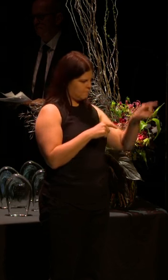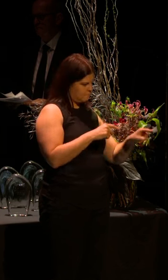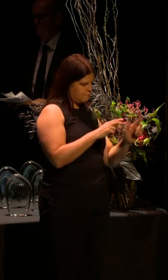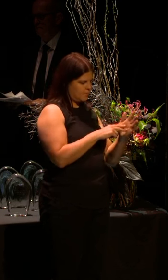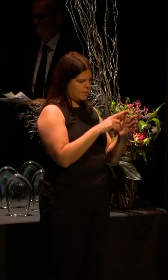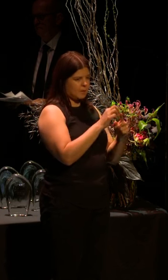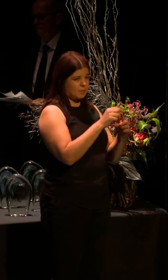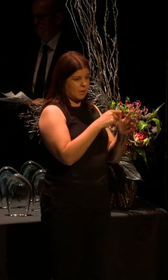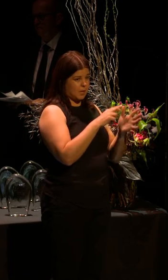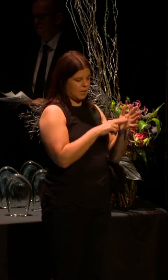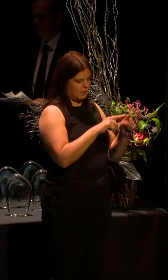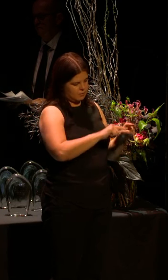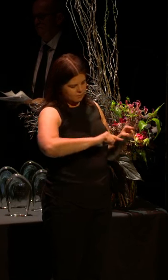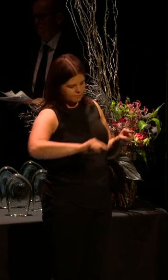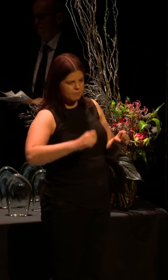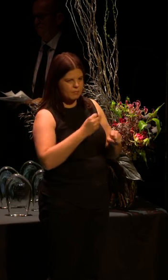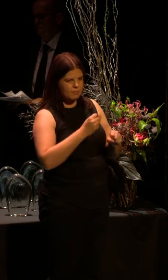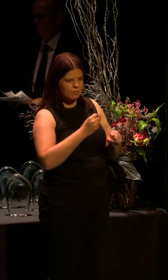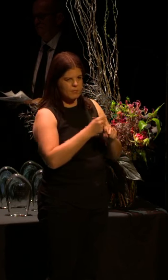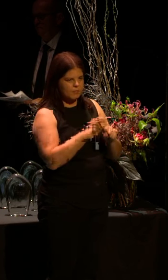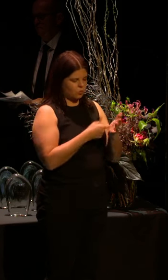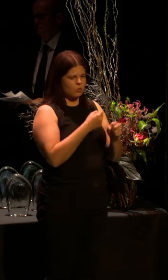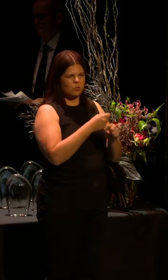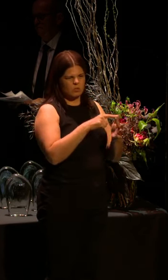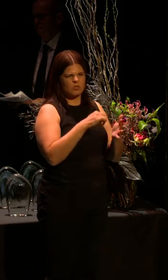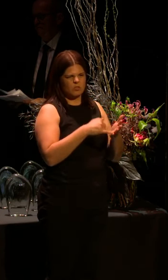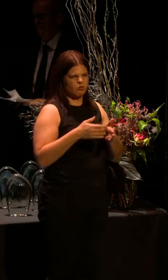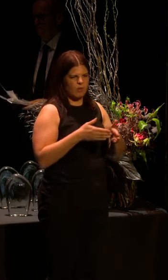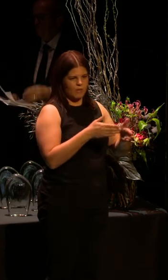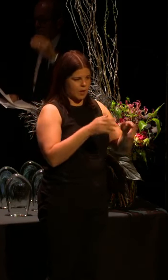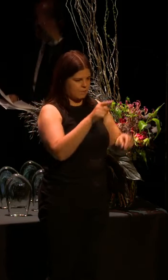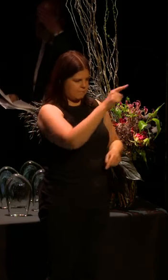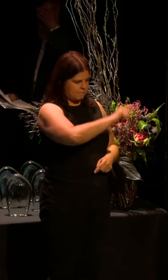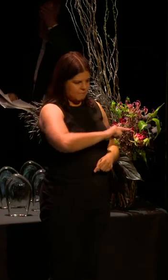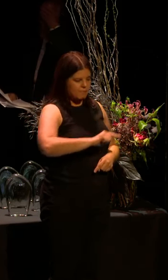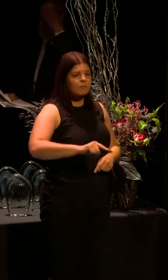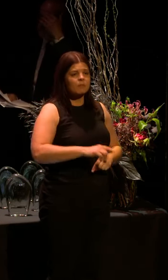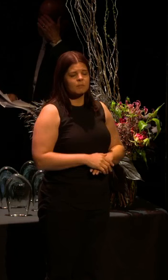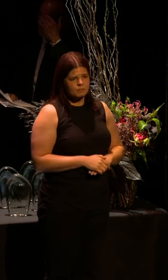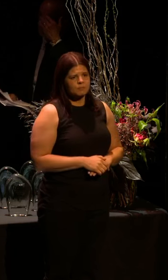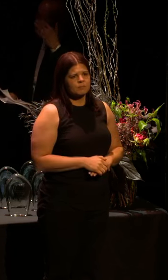So on behalf of Metropolitan Local Aboriginal Land Council, but more importantly with their permission,